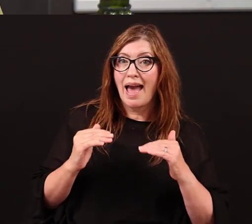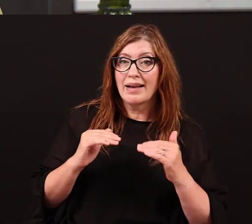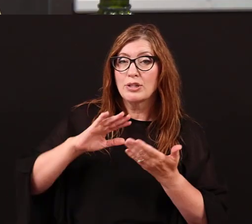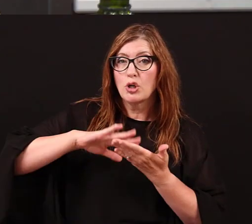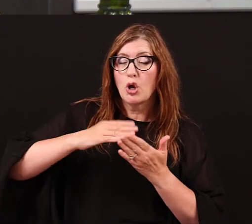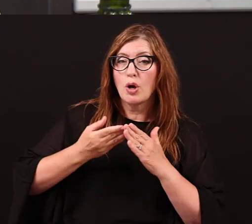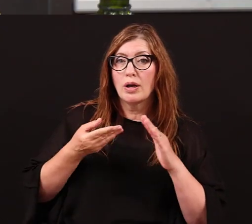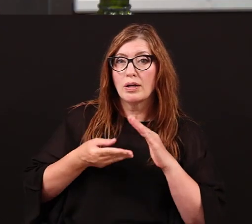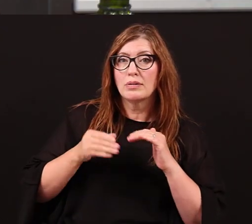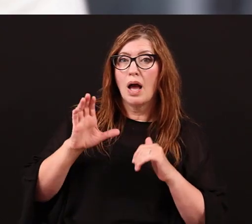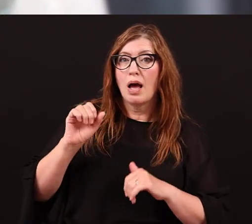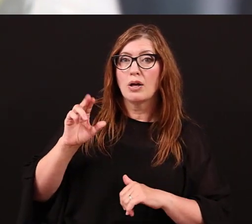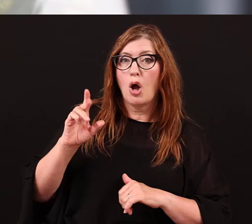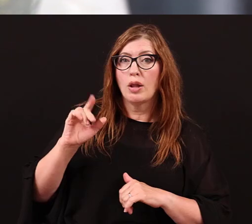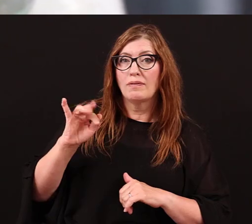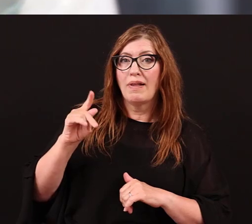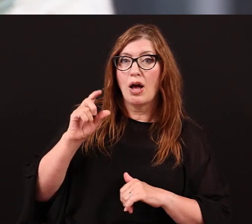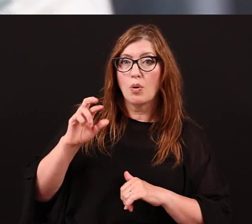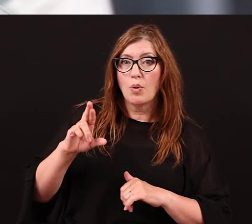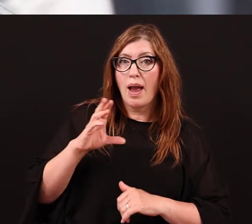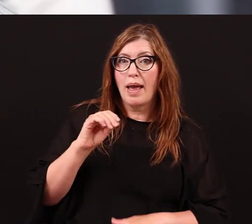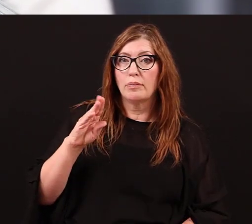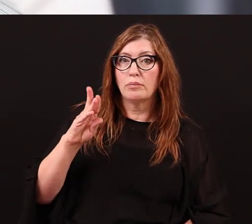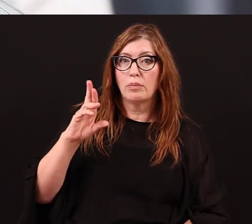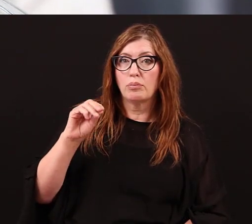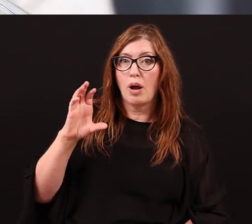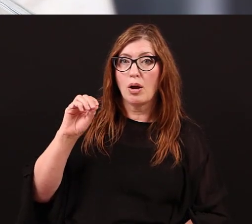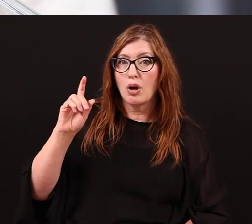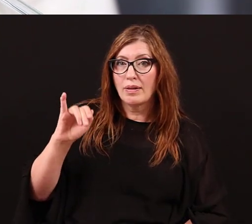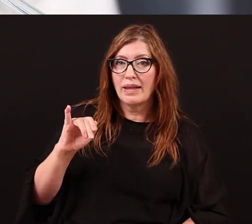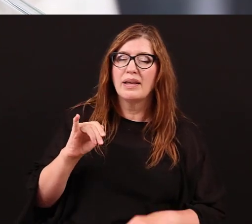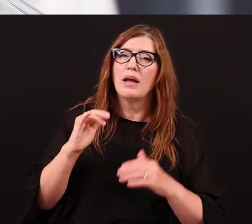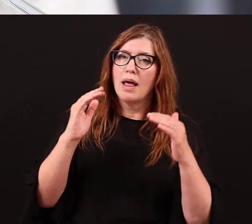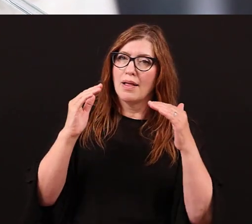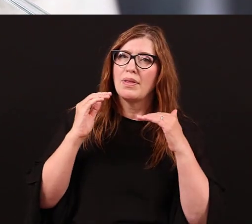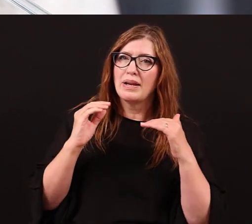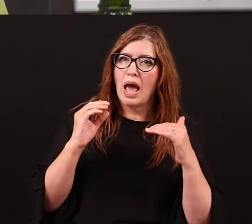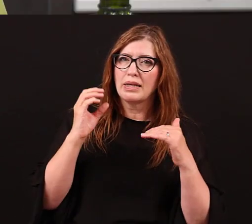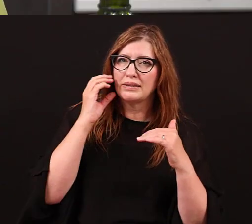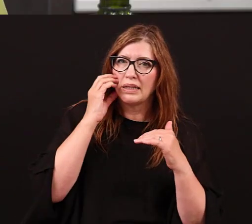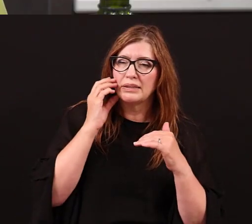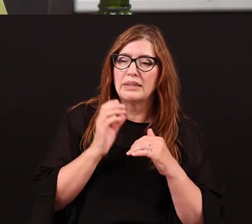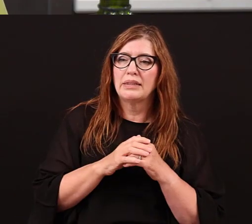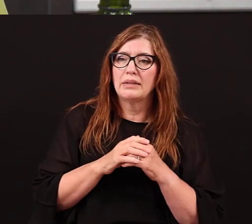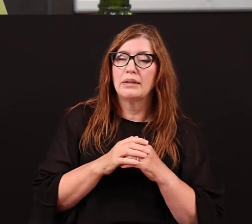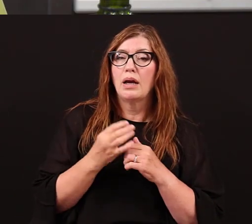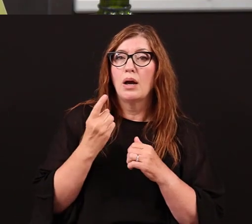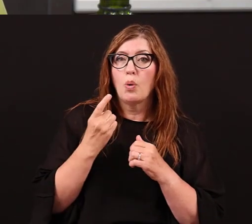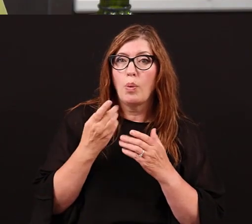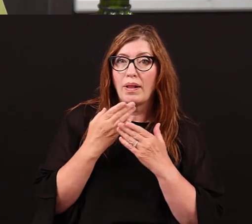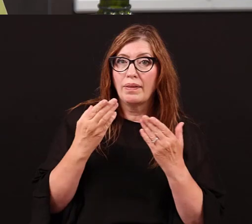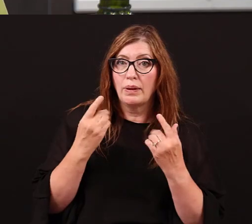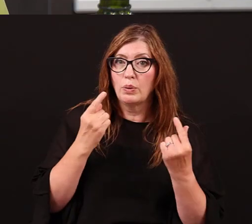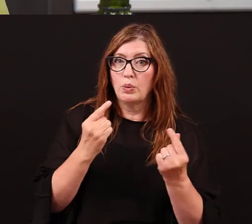is the cauliflower and the broccoli, 'cause these are the next in density. One thing I did is you can see there's a lot